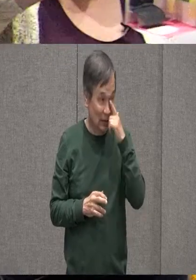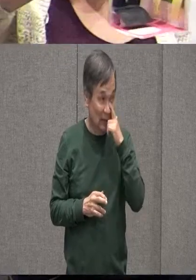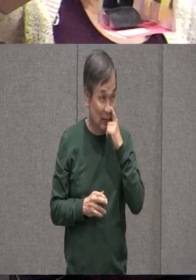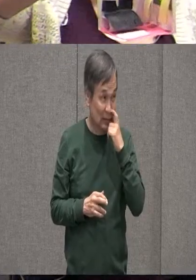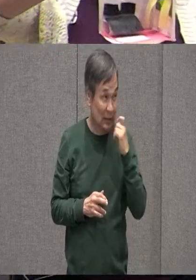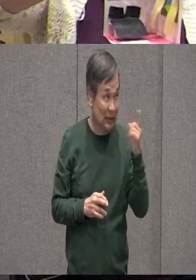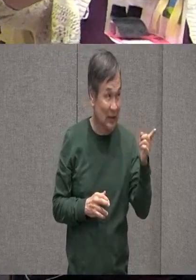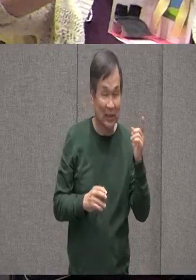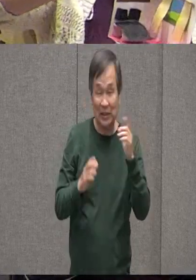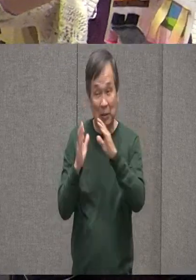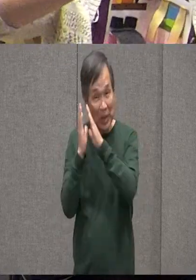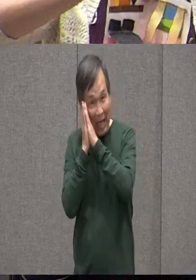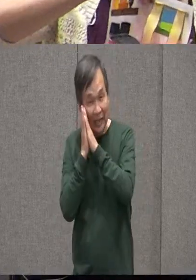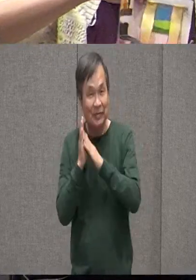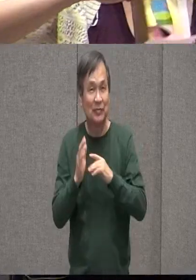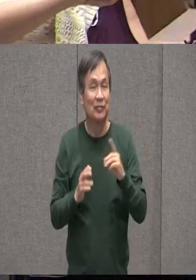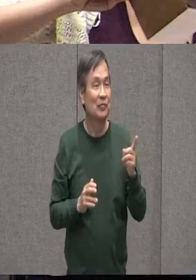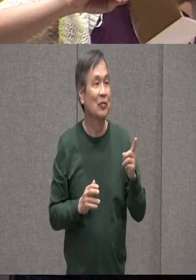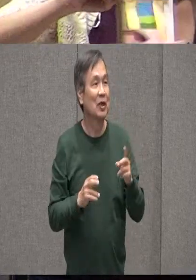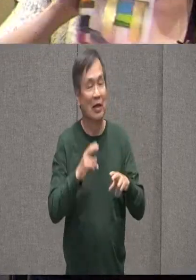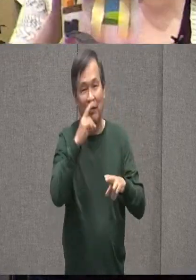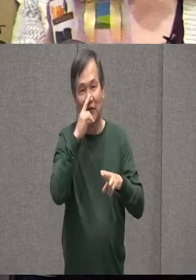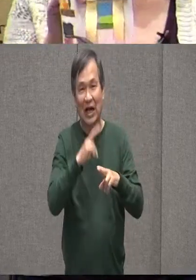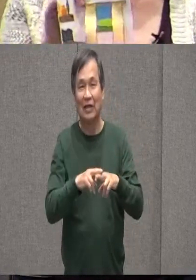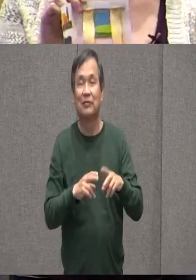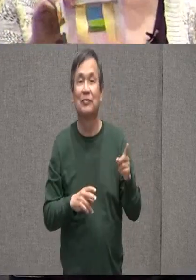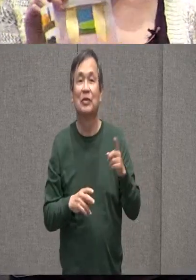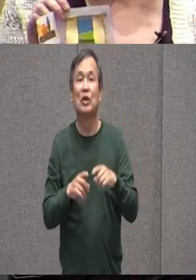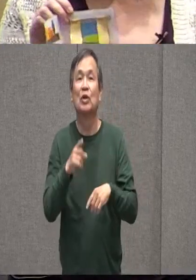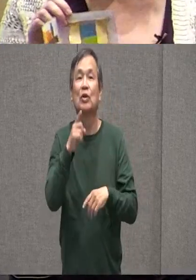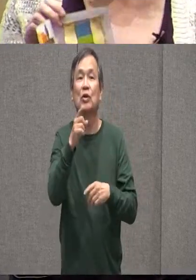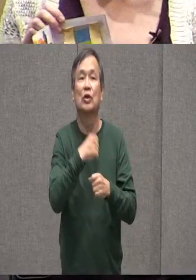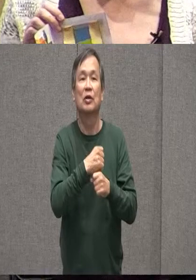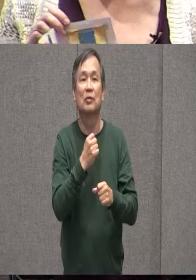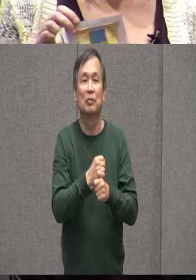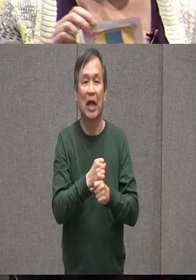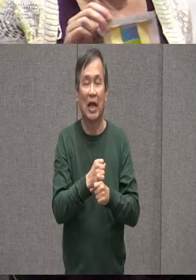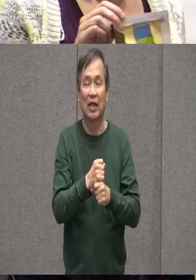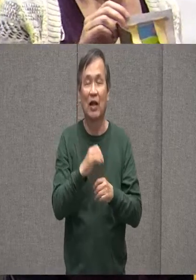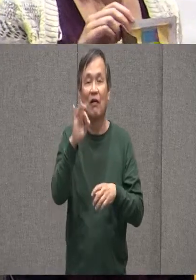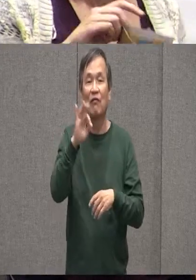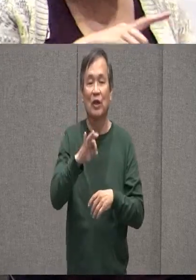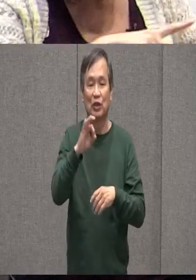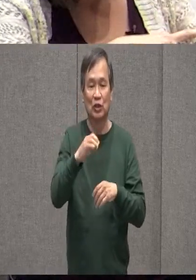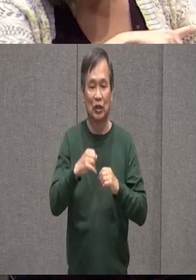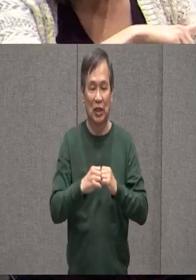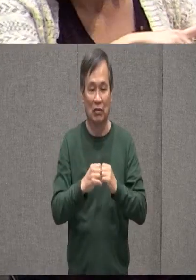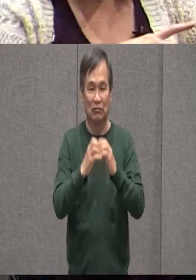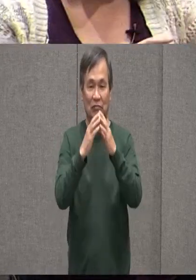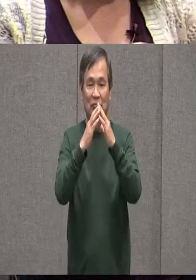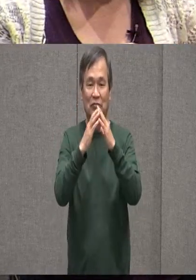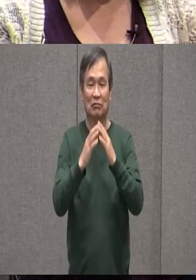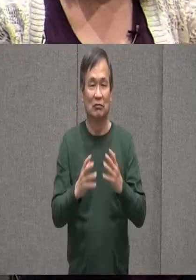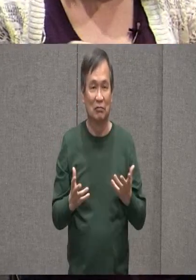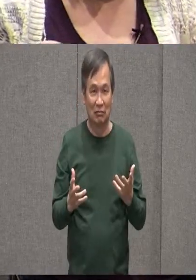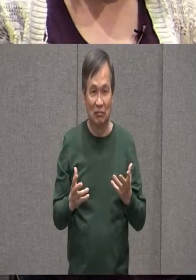So this is a really fun little trick. You can make pop-up furniture and you can make little 3D things to put